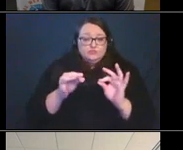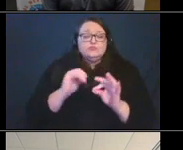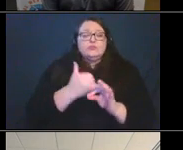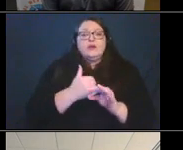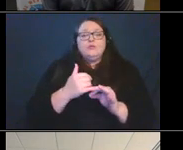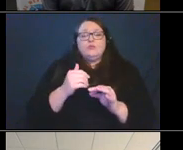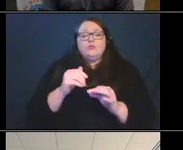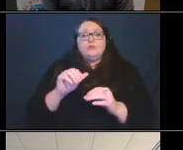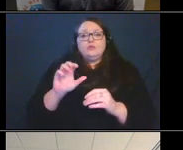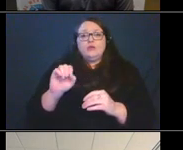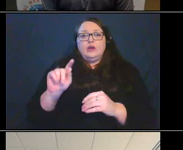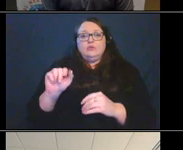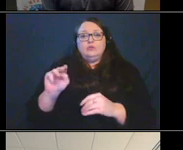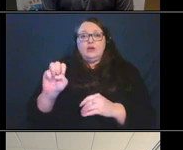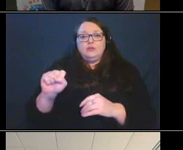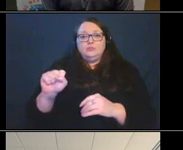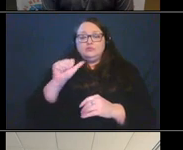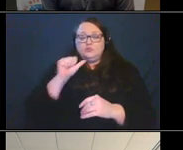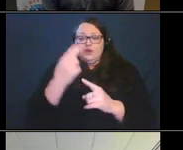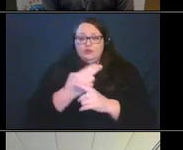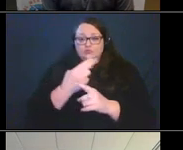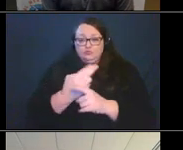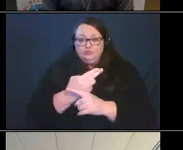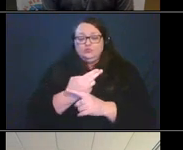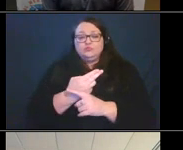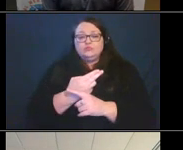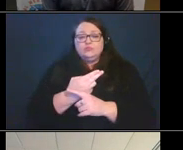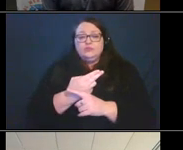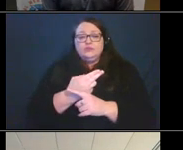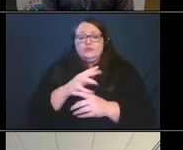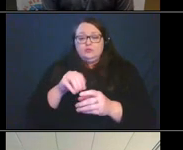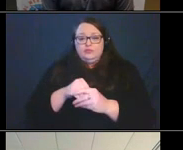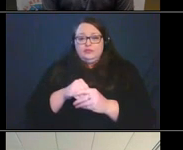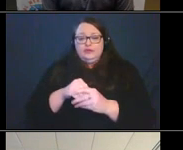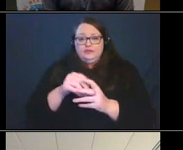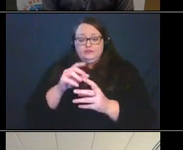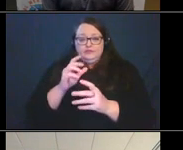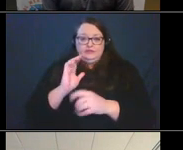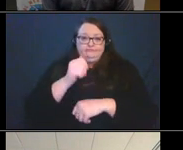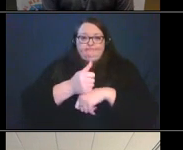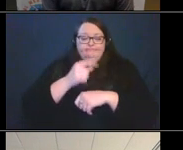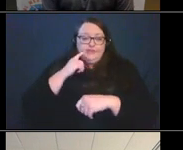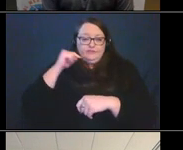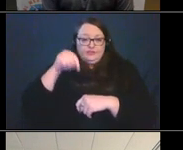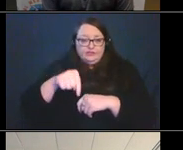used in the creation of HeatRisk. So, that's why, you know, we went for the strategy of using the